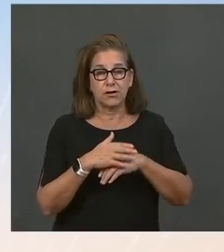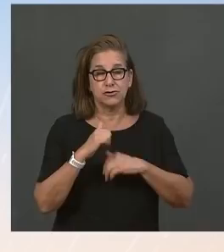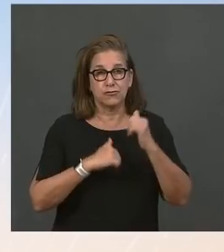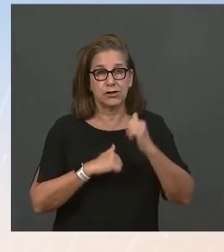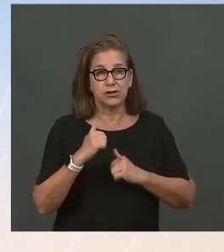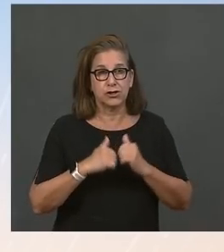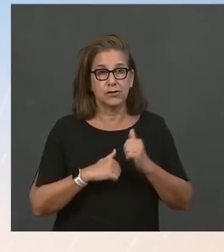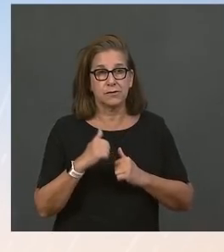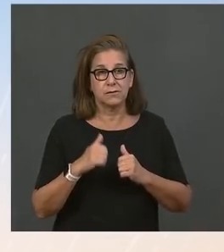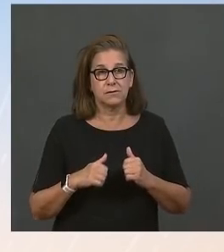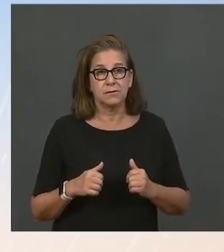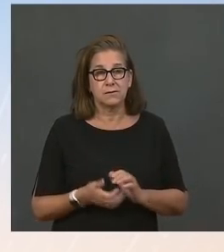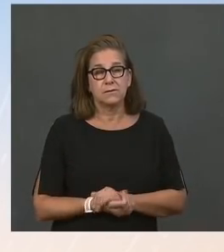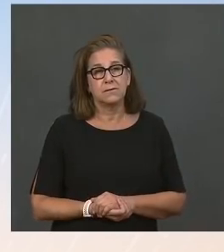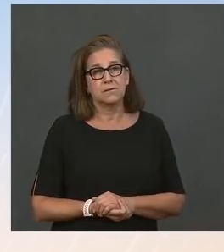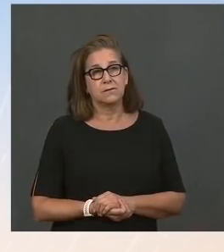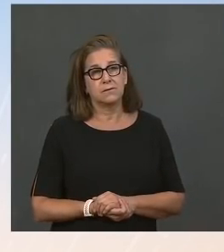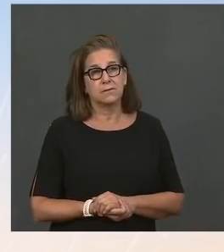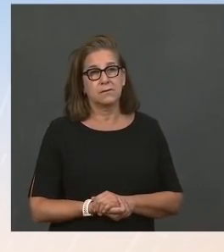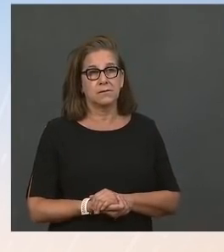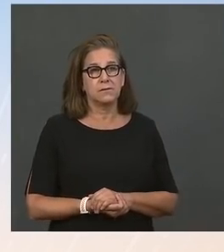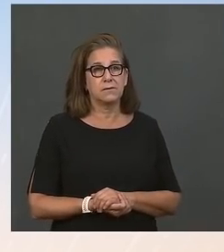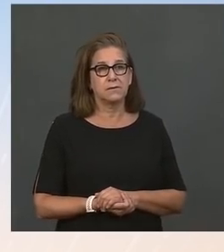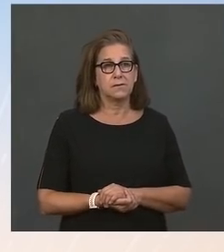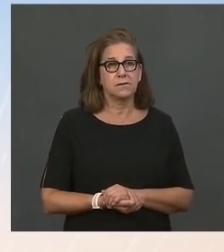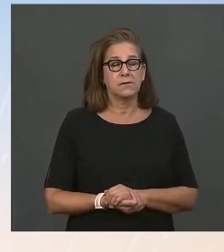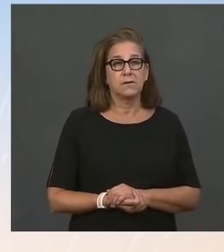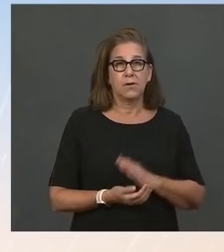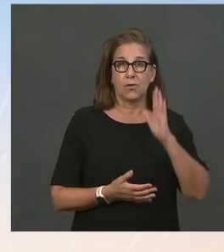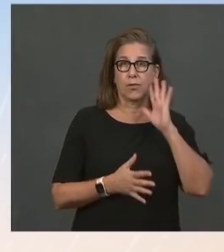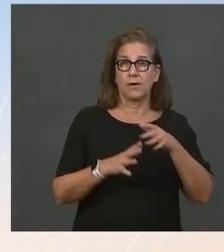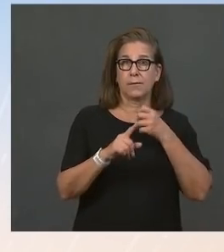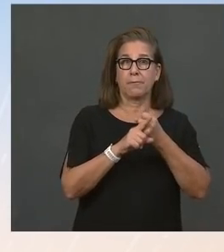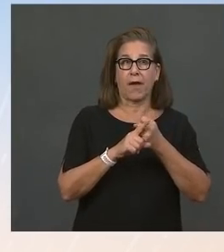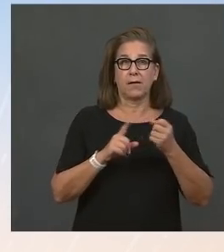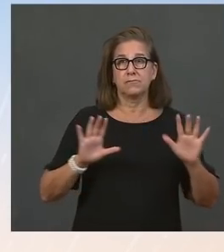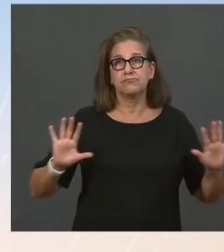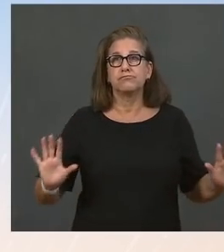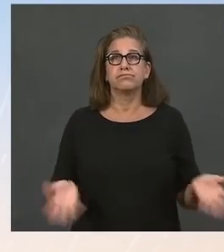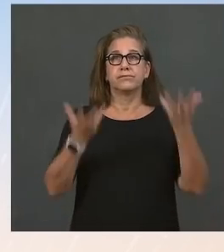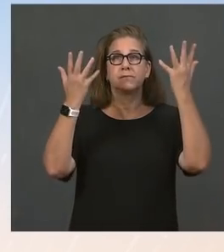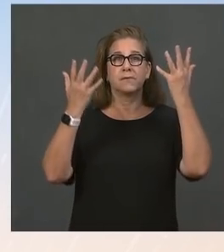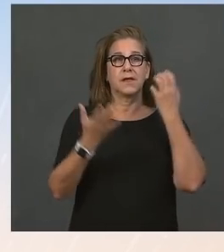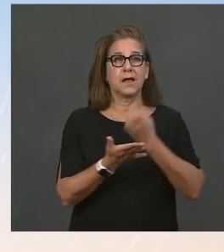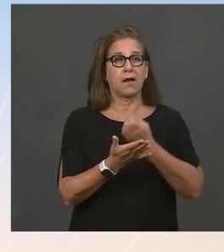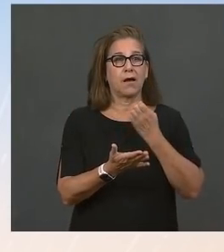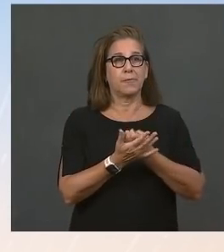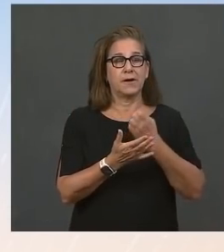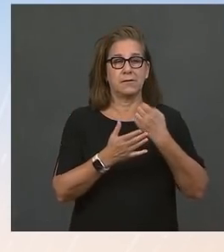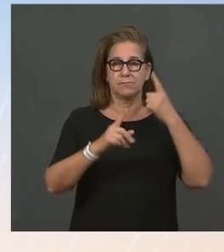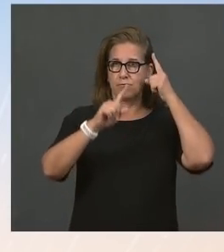Ms. Psaki: He can keep his head focused on doing the job -- doing the job as President, leading the American people, make --